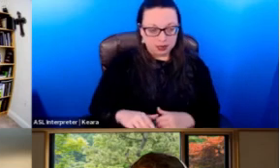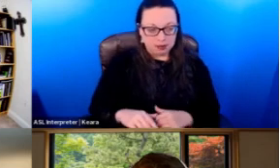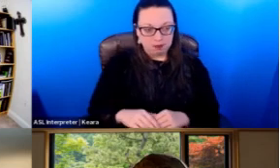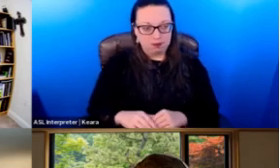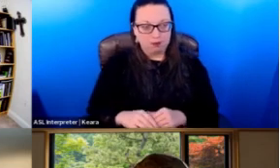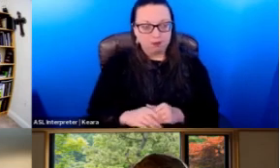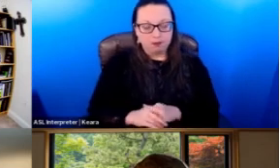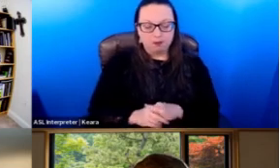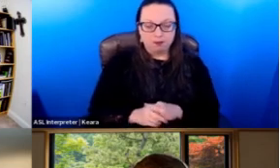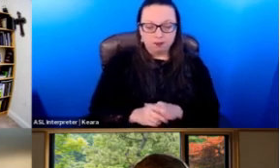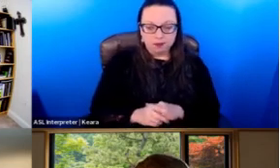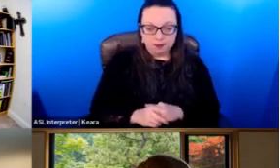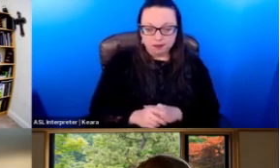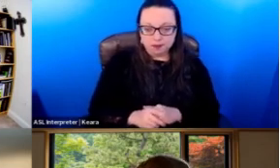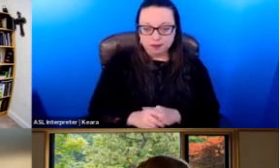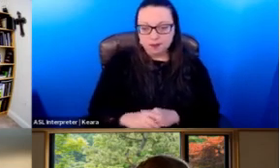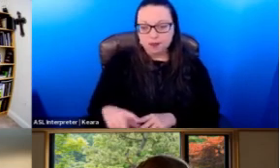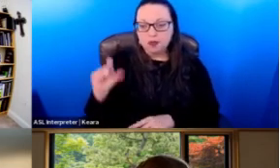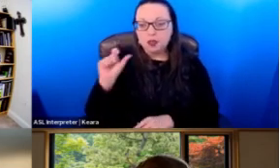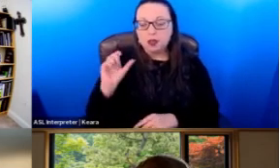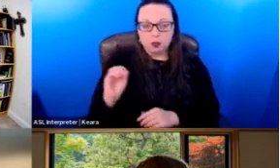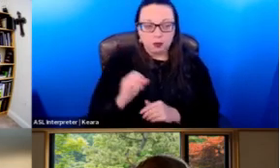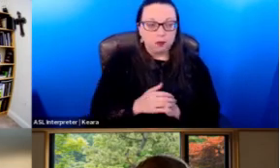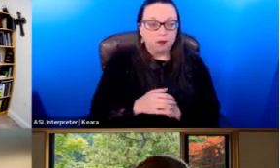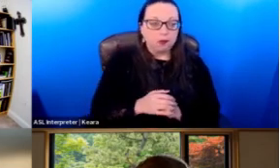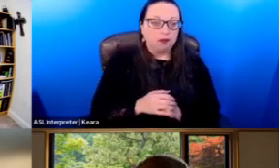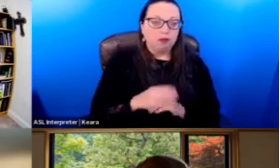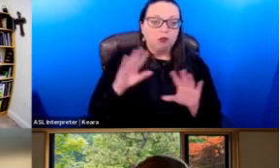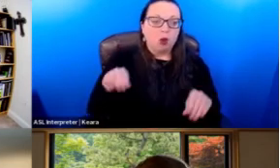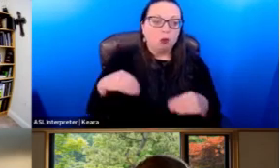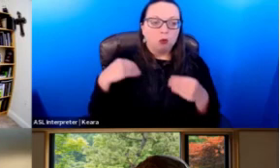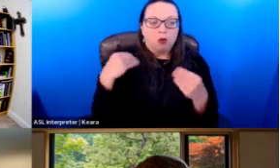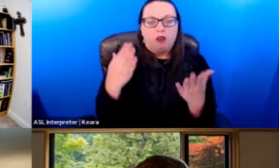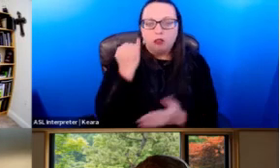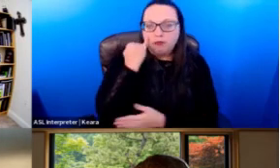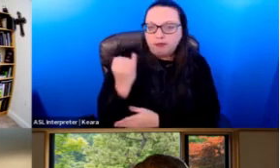landscape assessment. We met with AOD staff, we met with grantees that have received